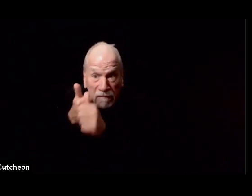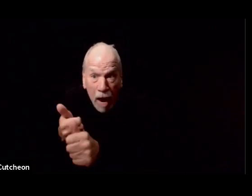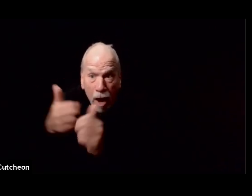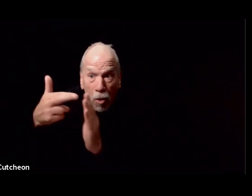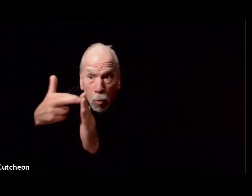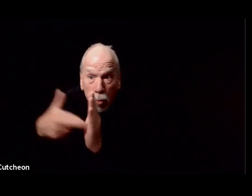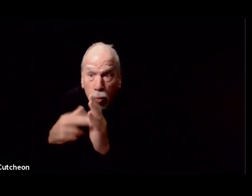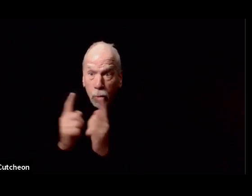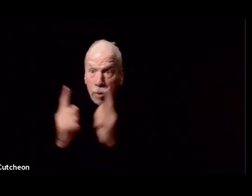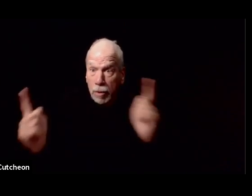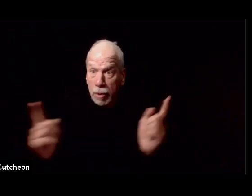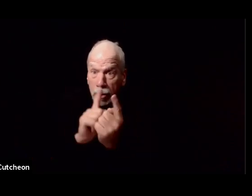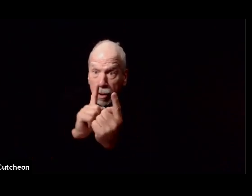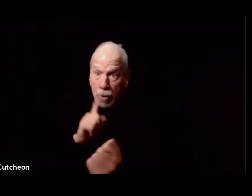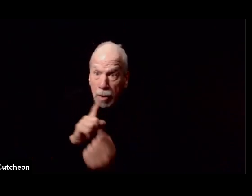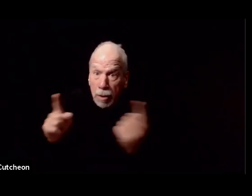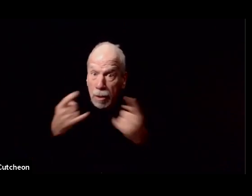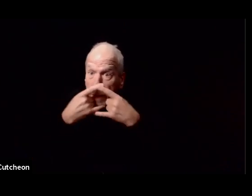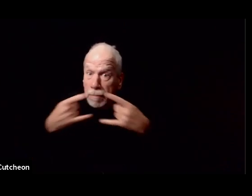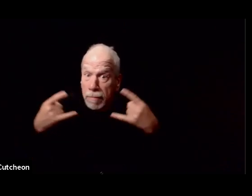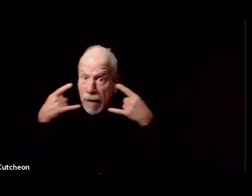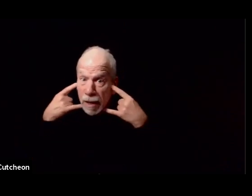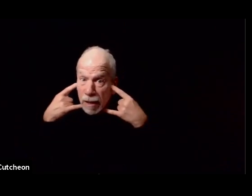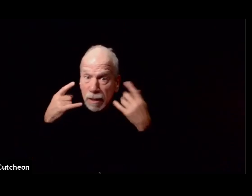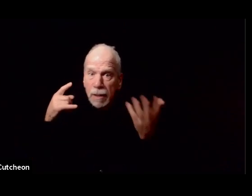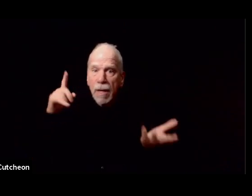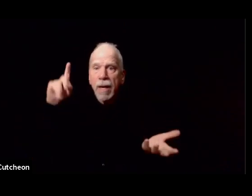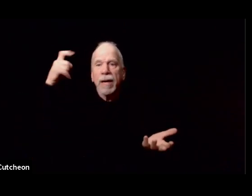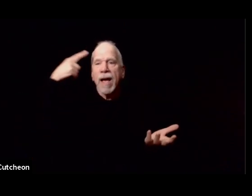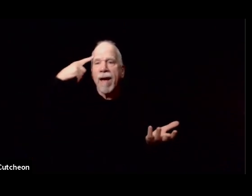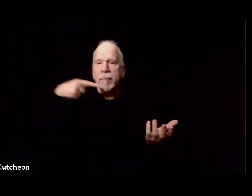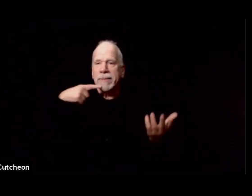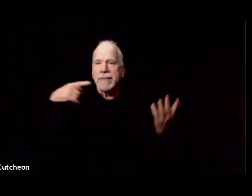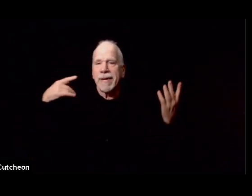shutdown. What's sort of like the tipping point for that decision?